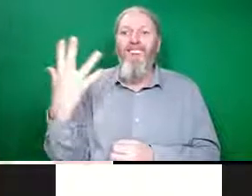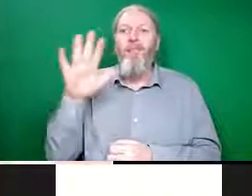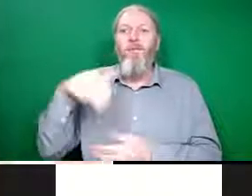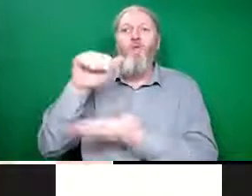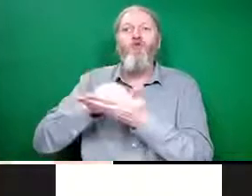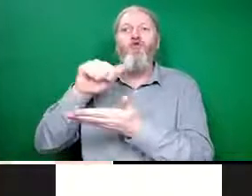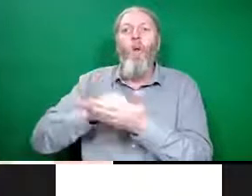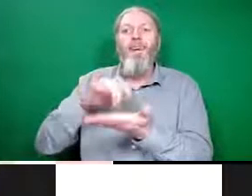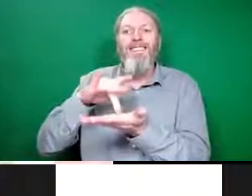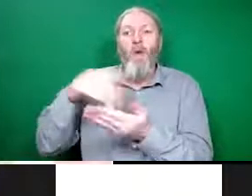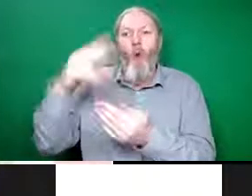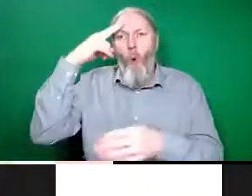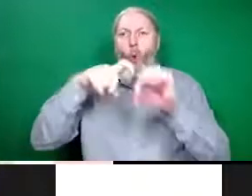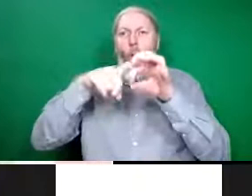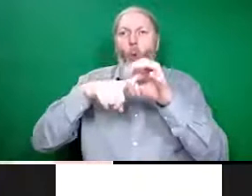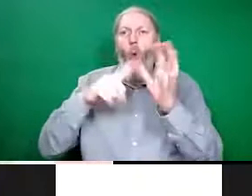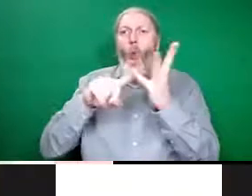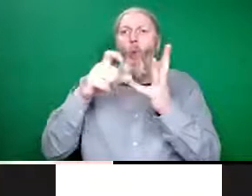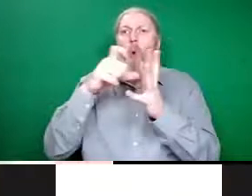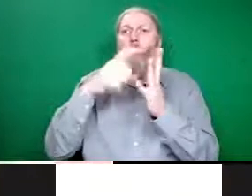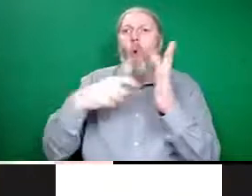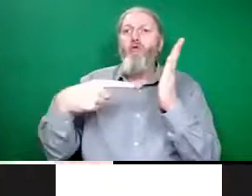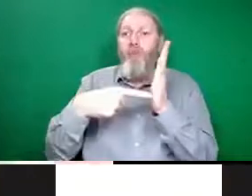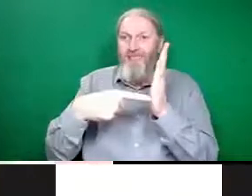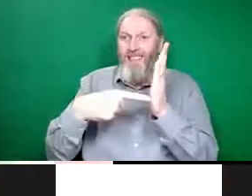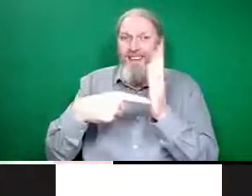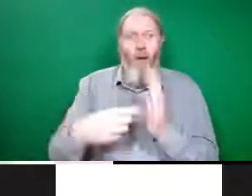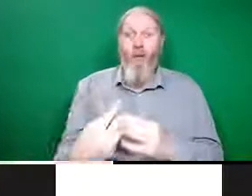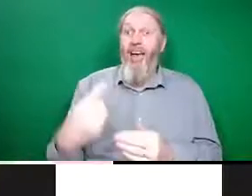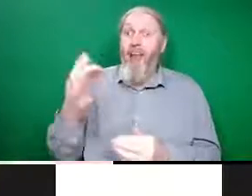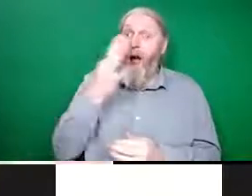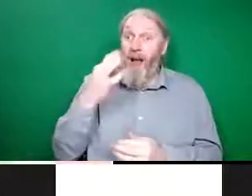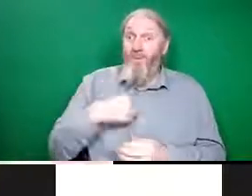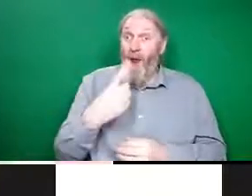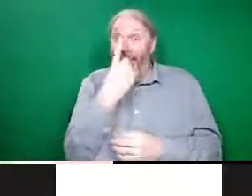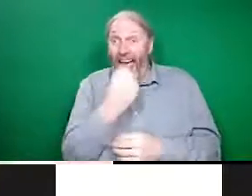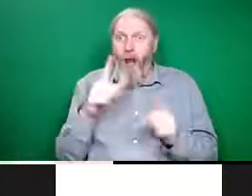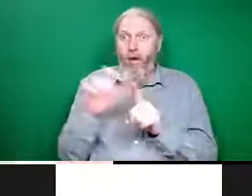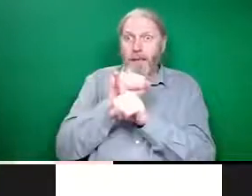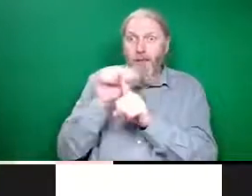the rates mitigation and the benefit there was to businesses in regards of improved foot fall, dwell time, marketing opportunities.